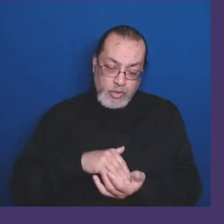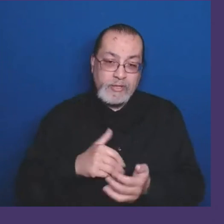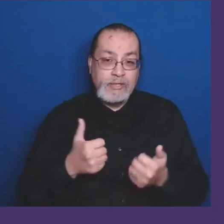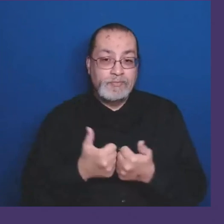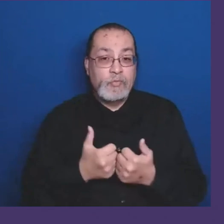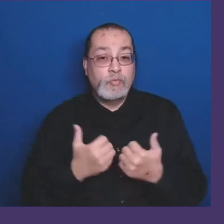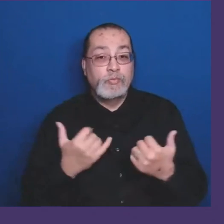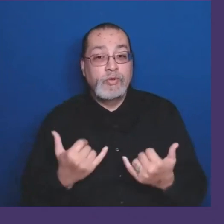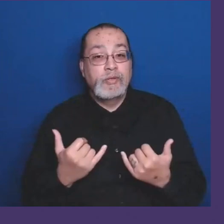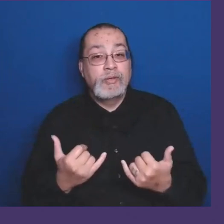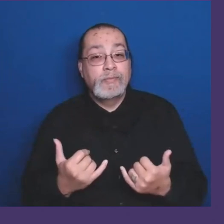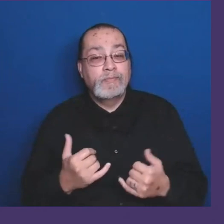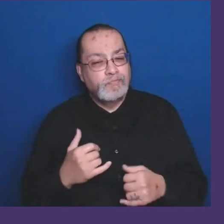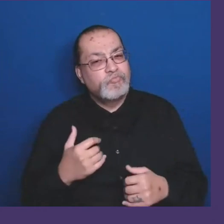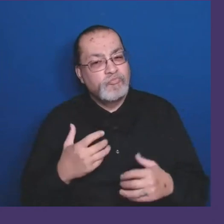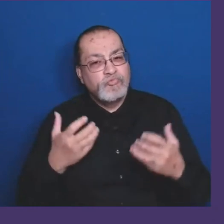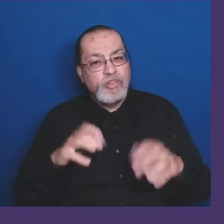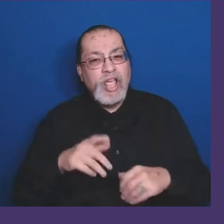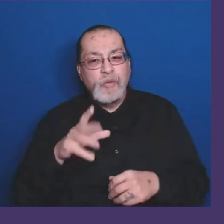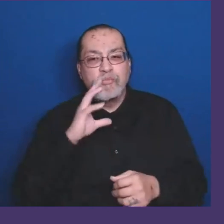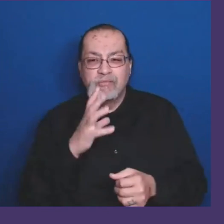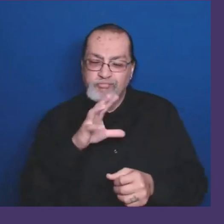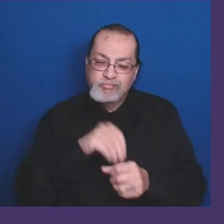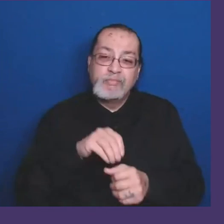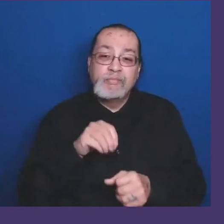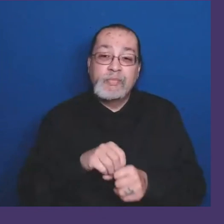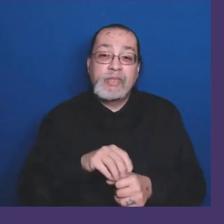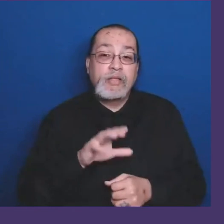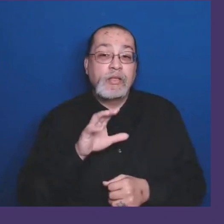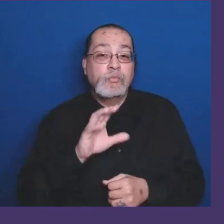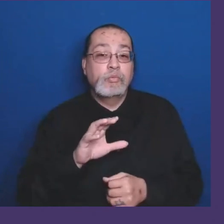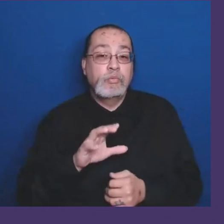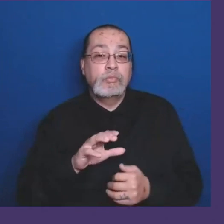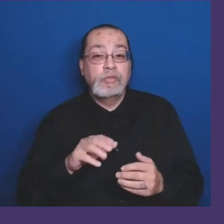your life and that's not a bad thing. We will welcome you with open arms.